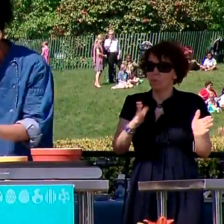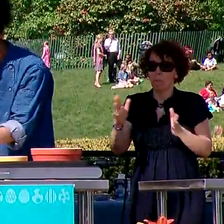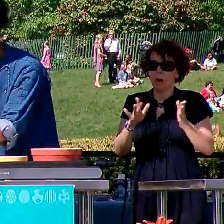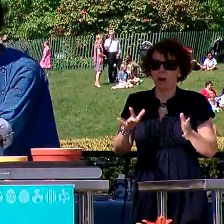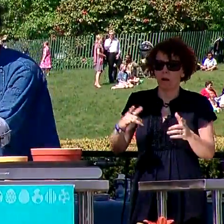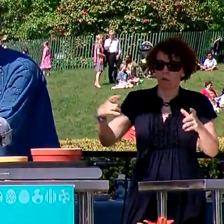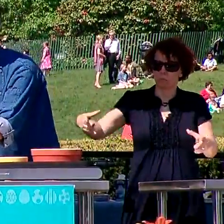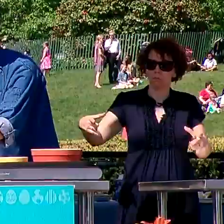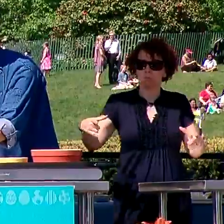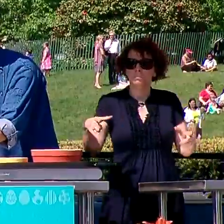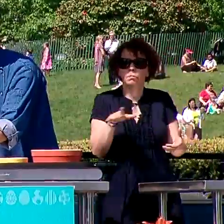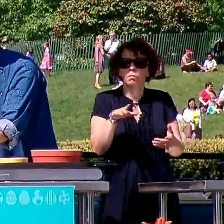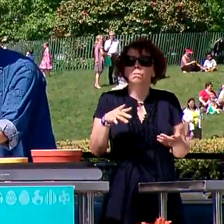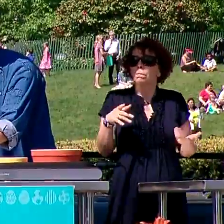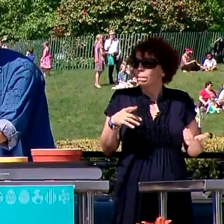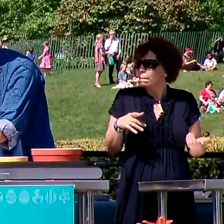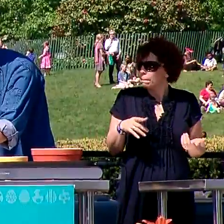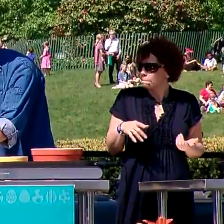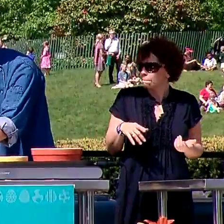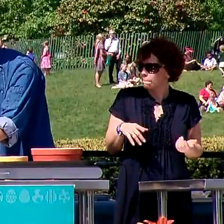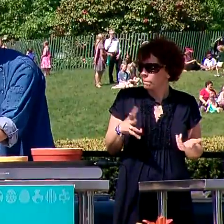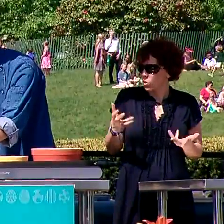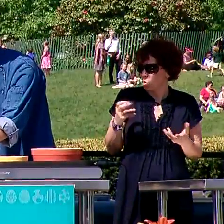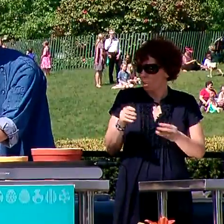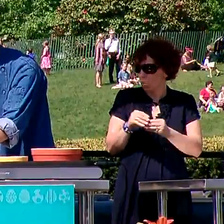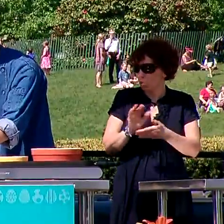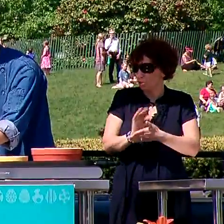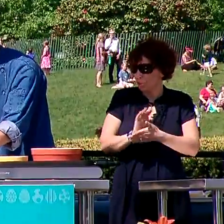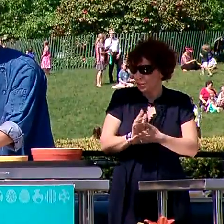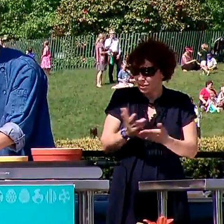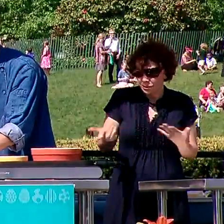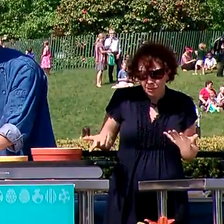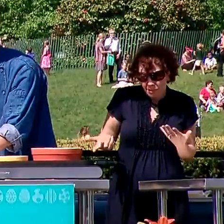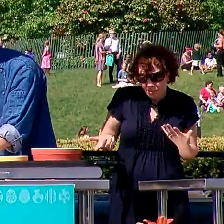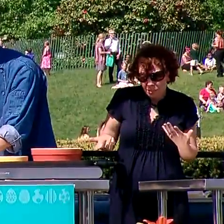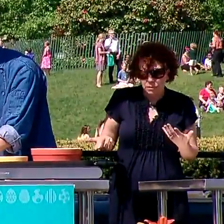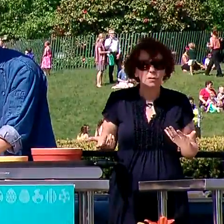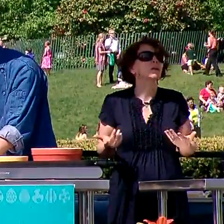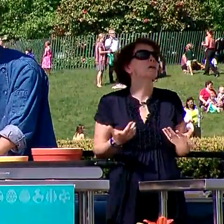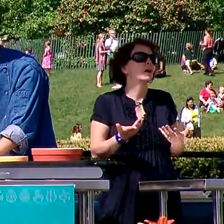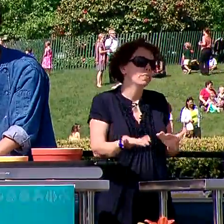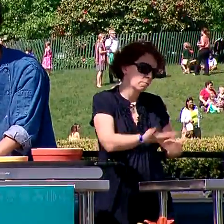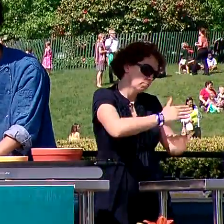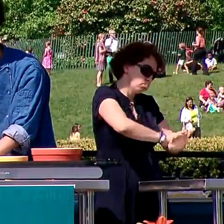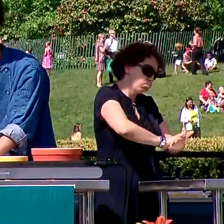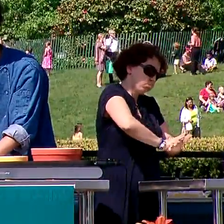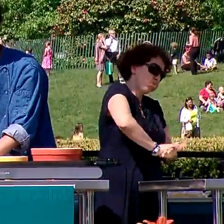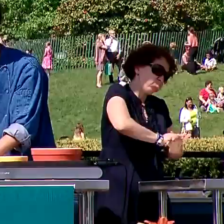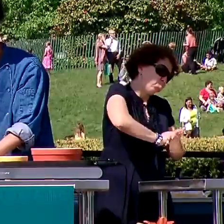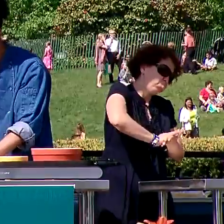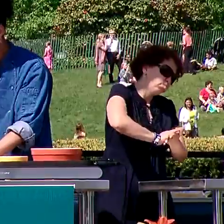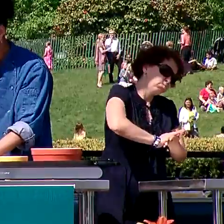And then fold it over. You want some more cheese; you want some cheese over there? Okay. And then press it, press it really good.